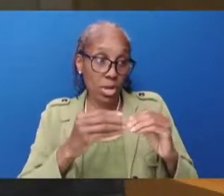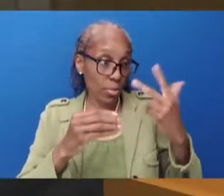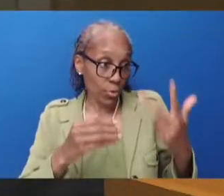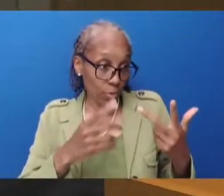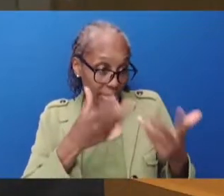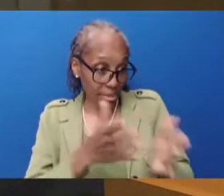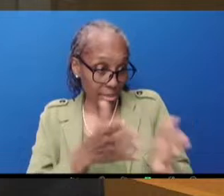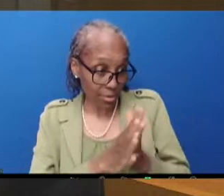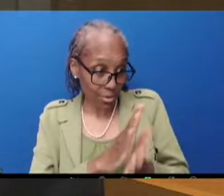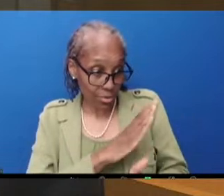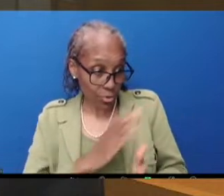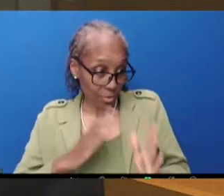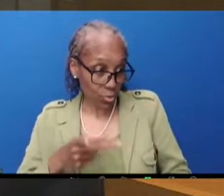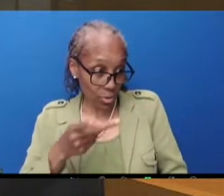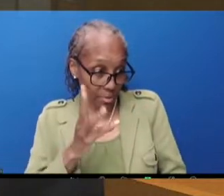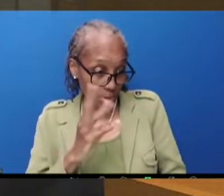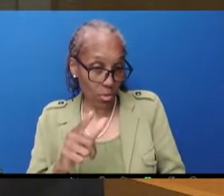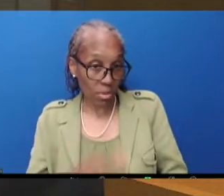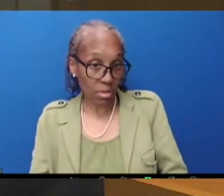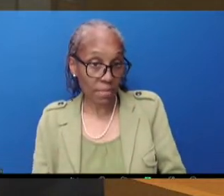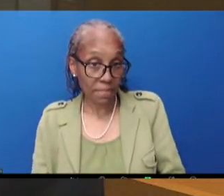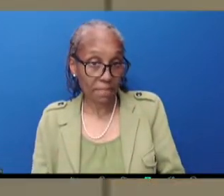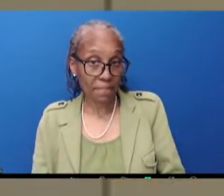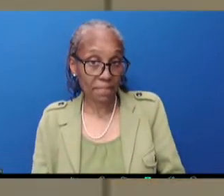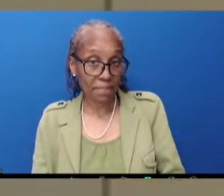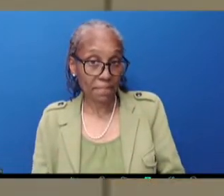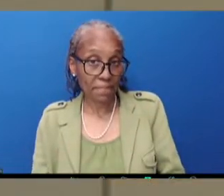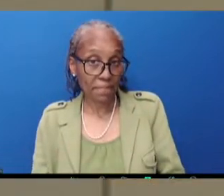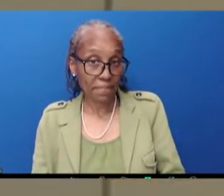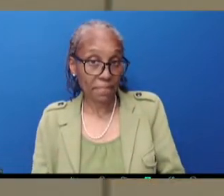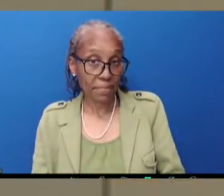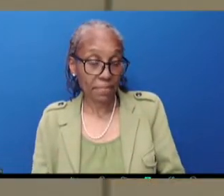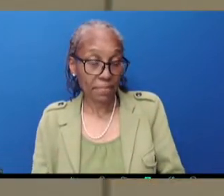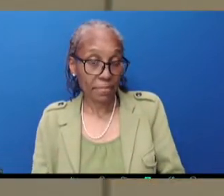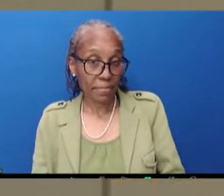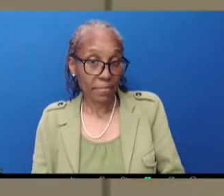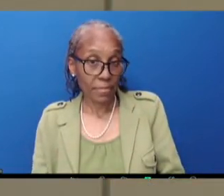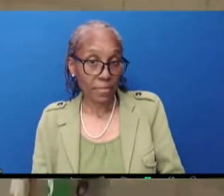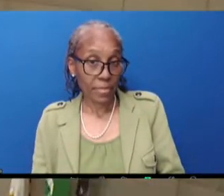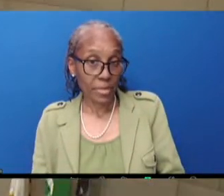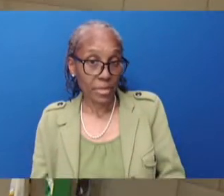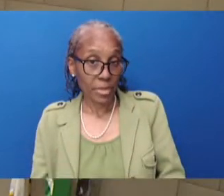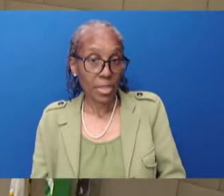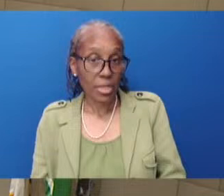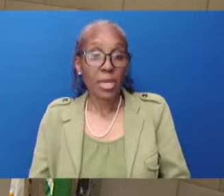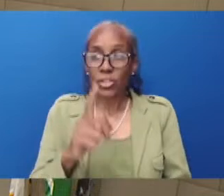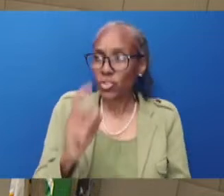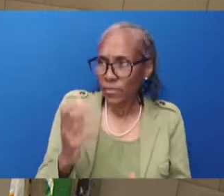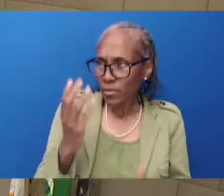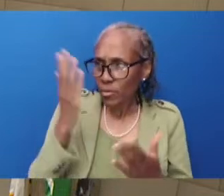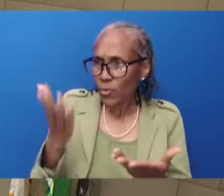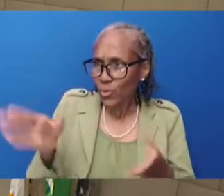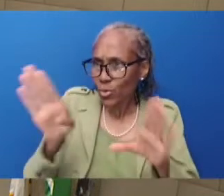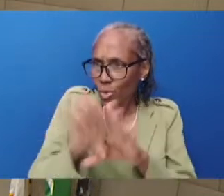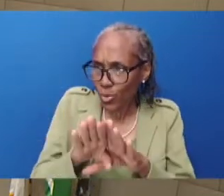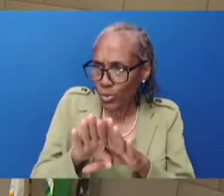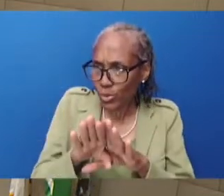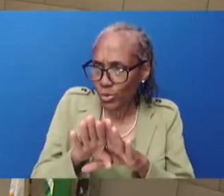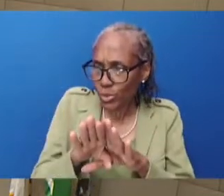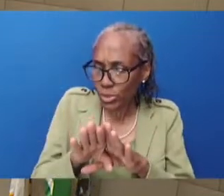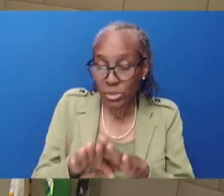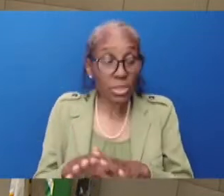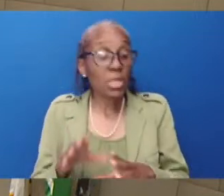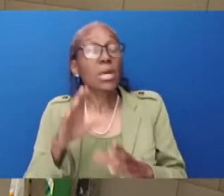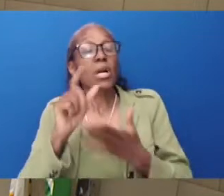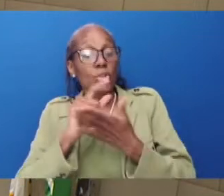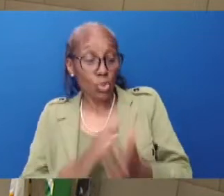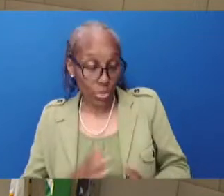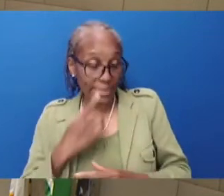YOU DON'T WANT TO DO NUMBER 3.